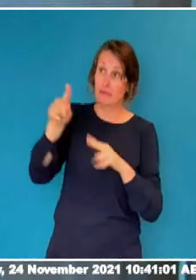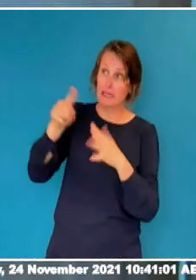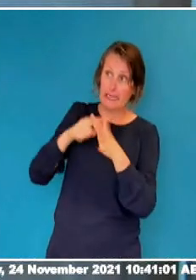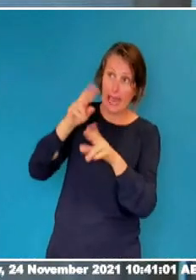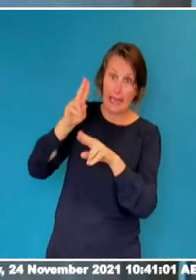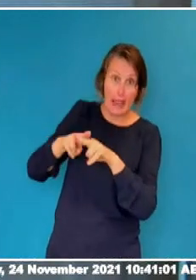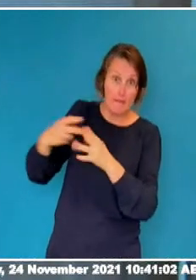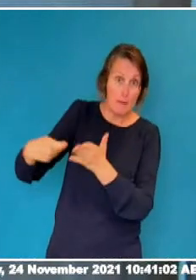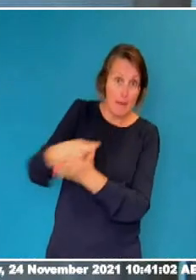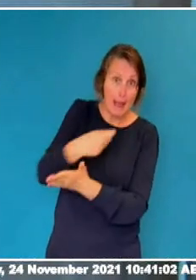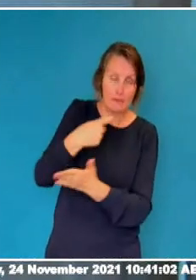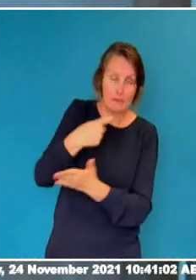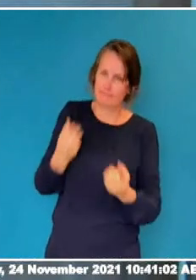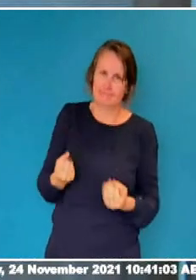through the Job Access program.